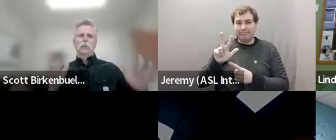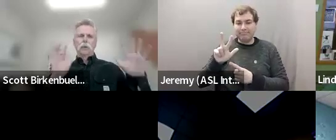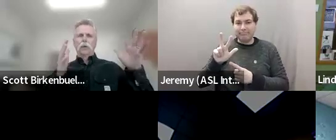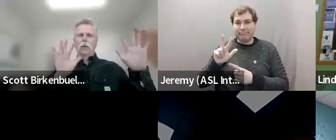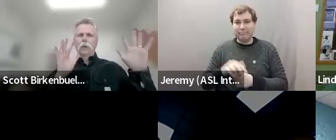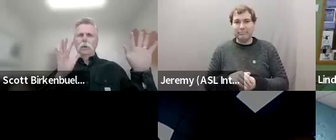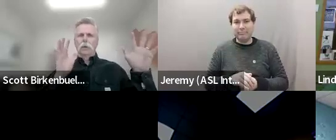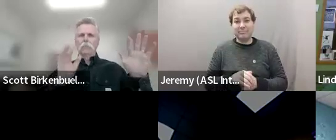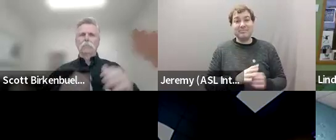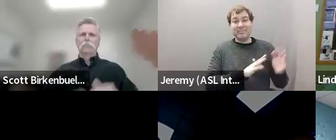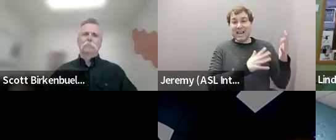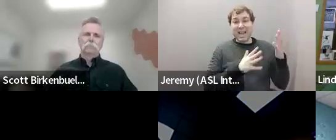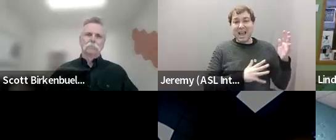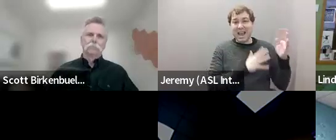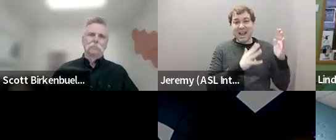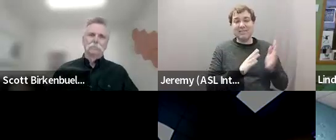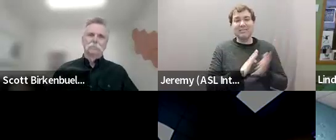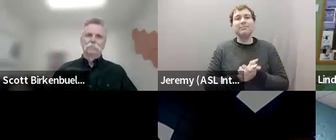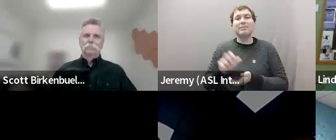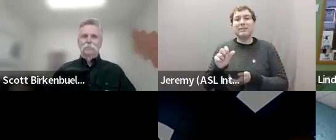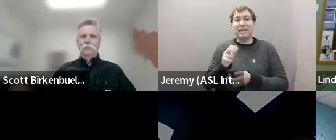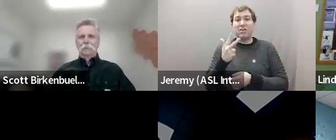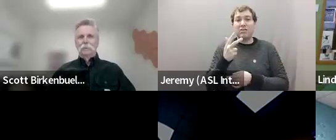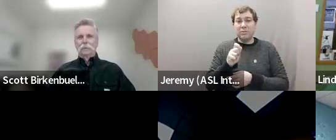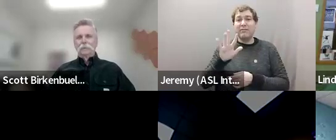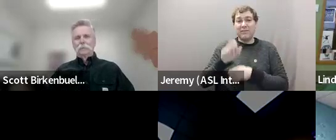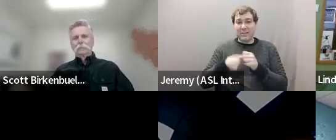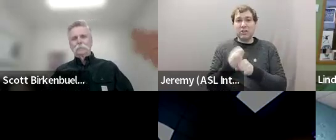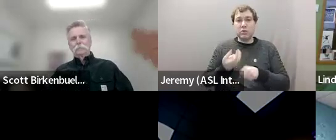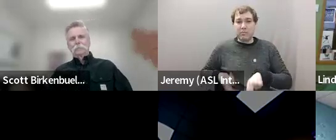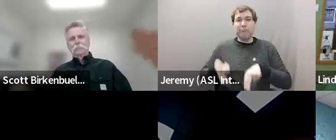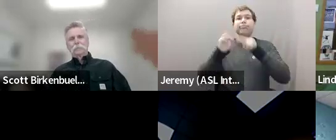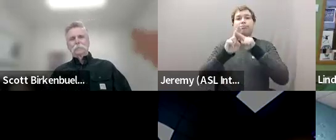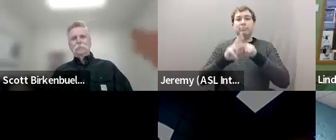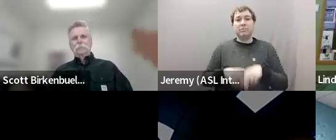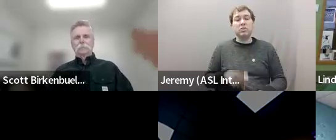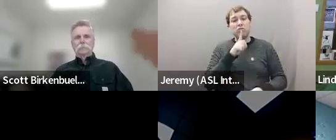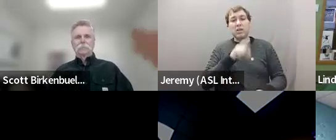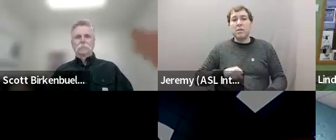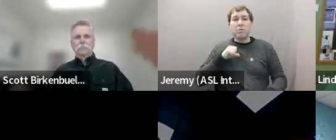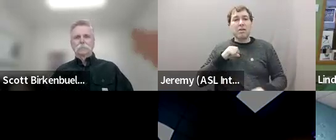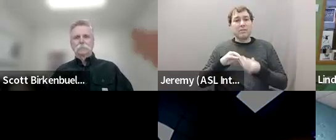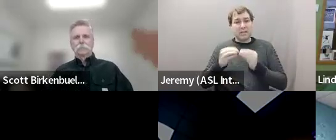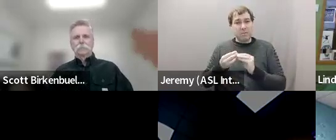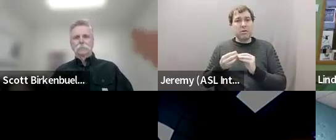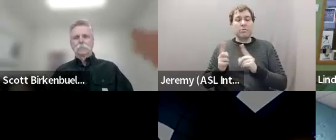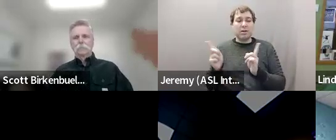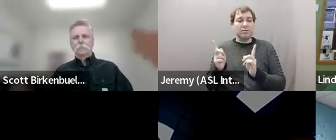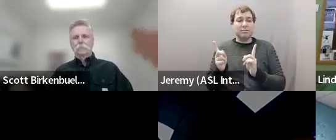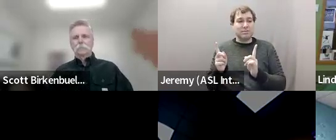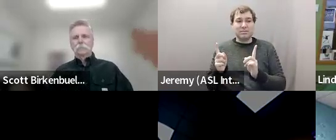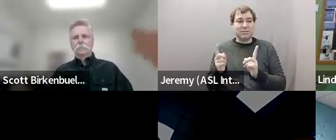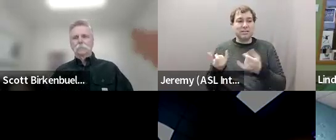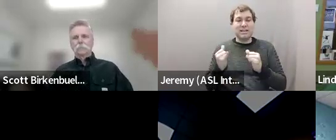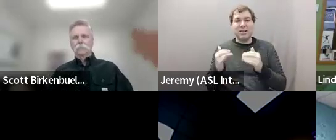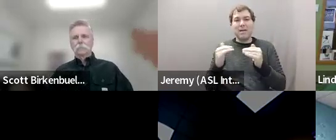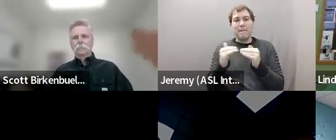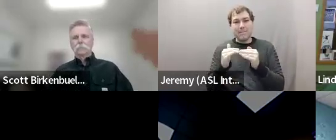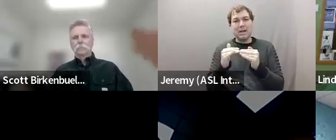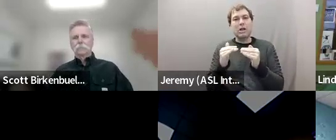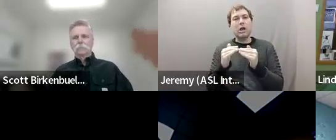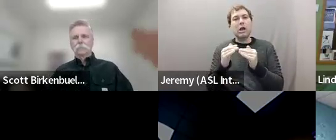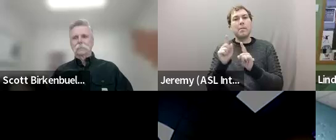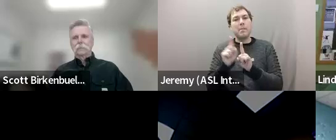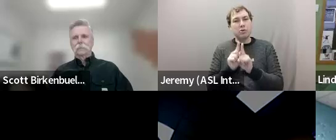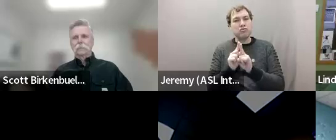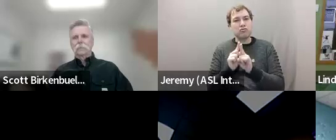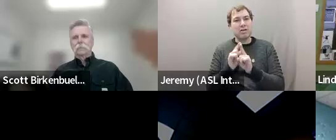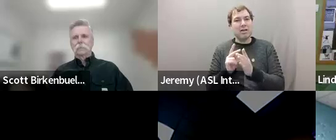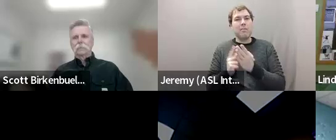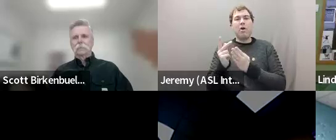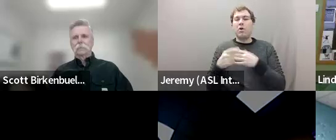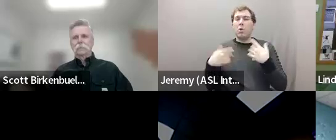Jen Hawkinson: So yeah, in in 3 and a half years, so I'm super proud of those numbers. But again getting that peer mentoring part of it off the ground has been so difficult.